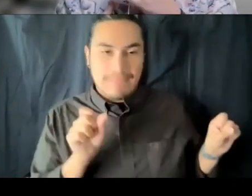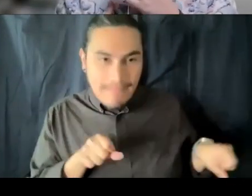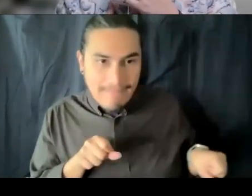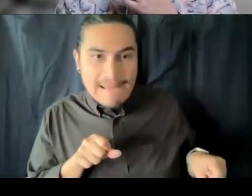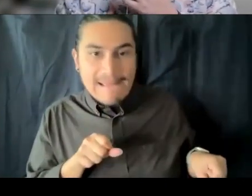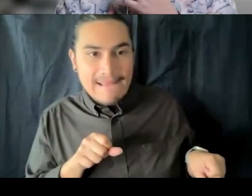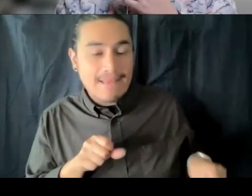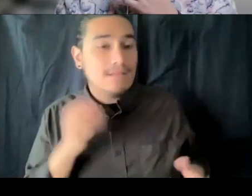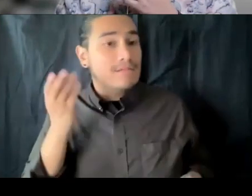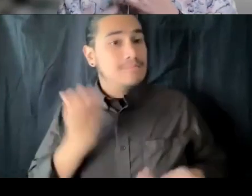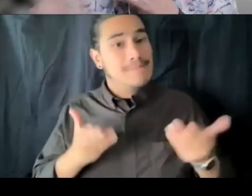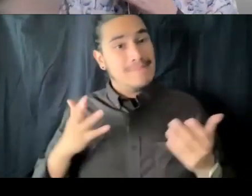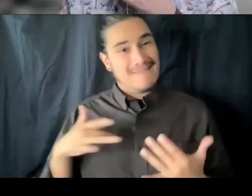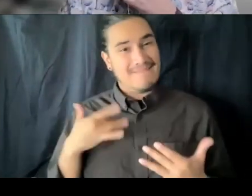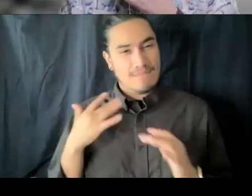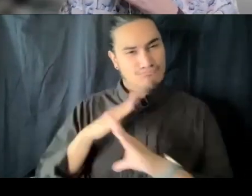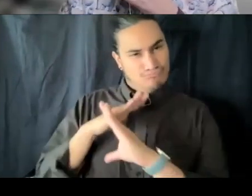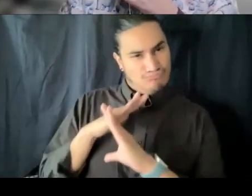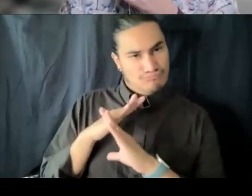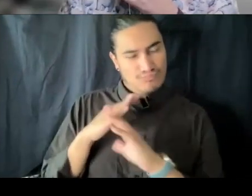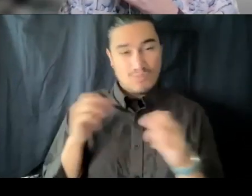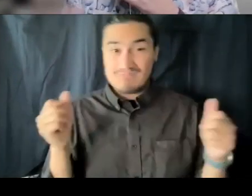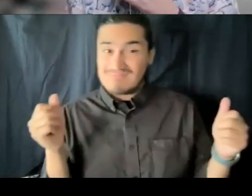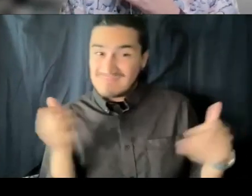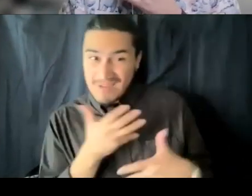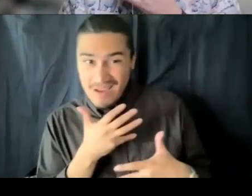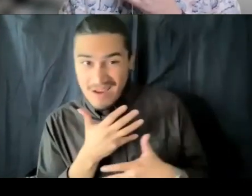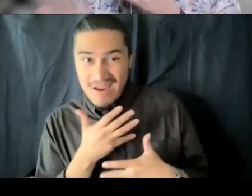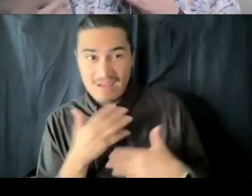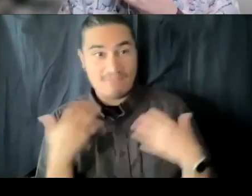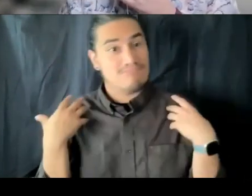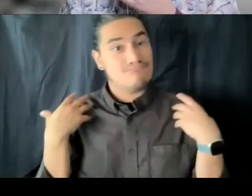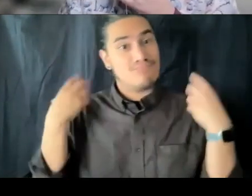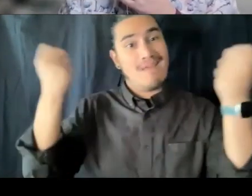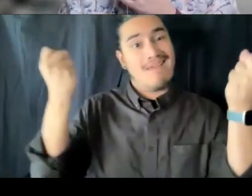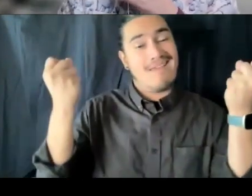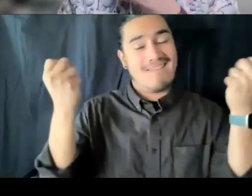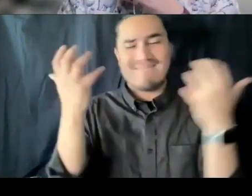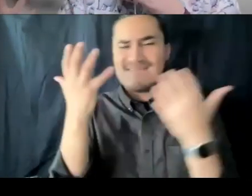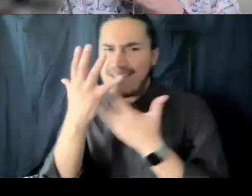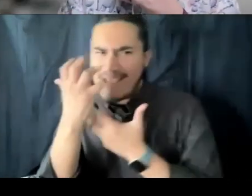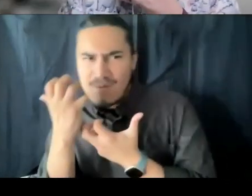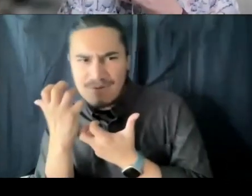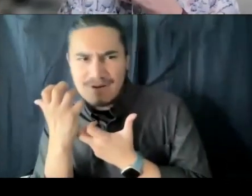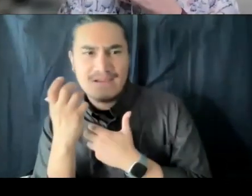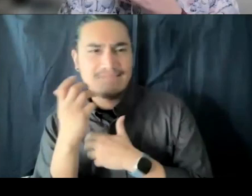They may be protective or scared or brave or angry or all of the above.